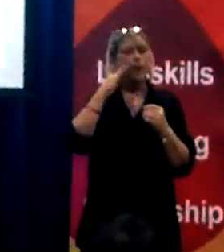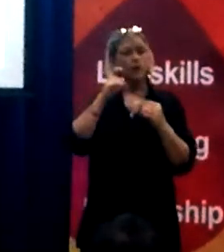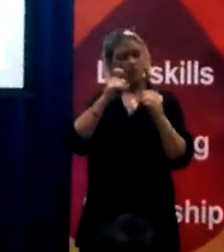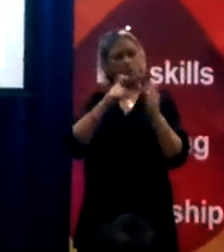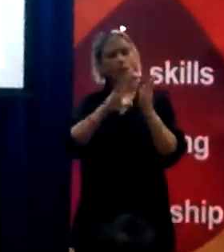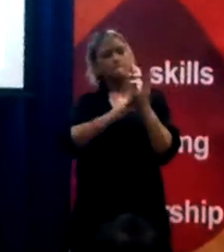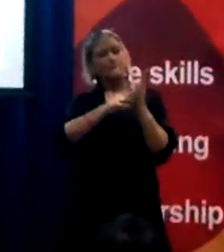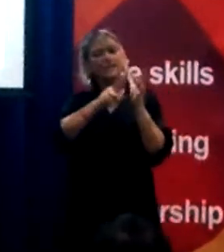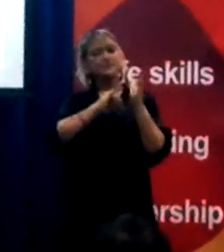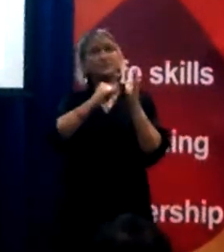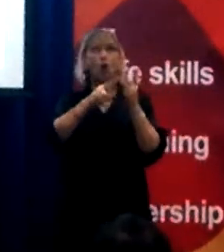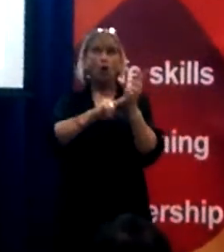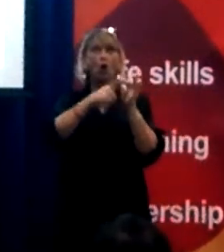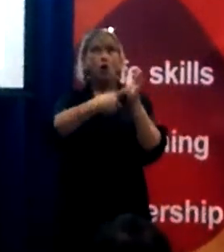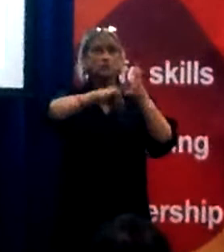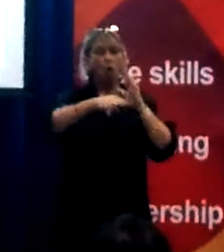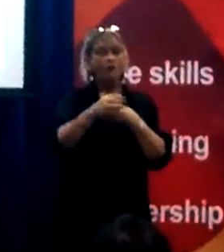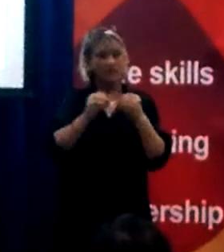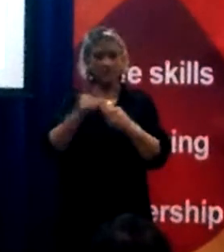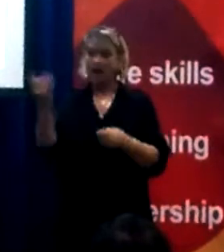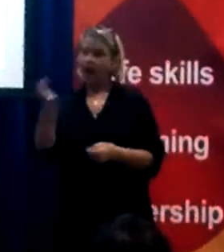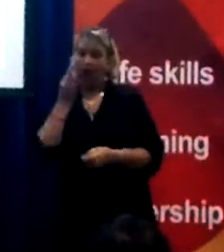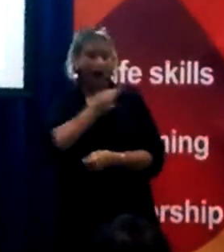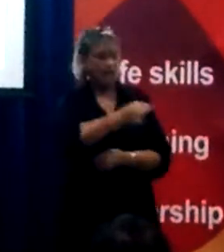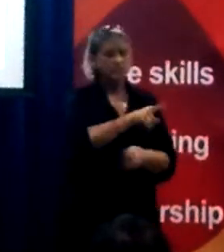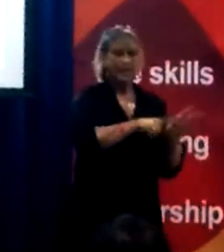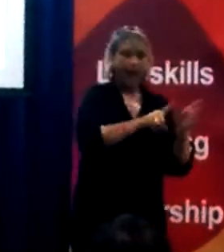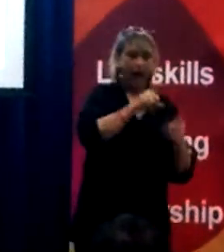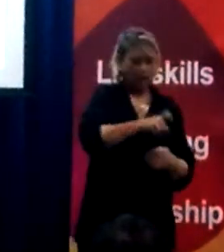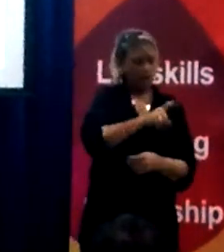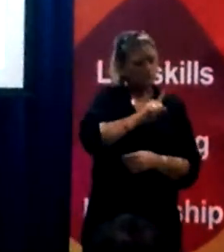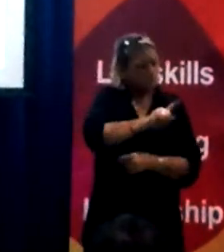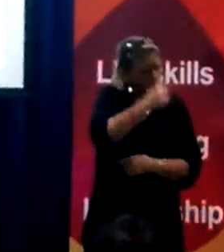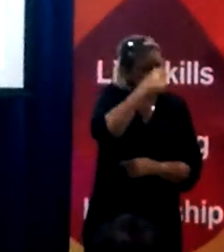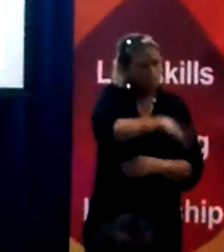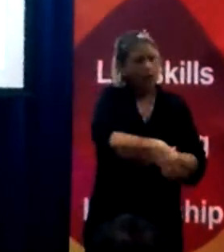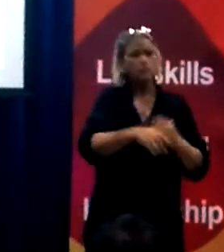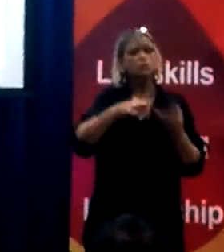we decided to write our report on the uses of social media by young people with a sensory disability.